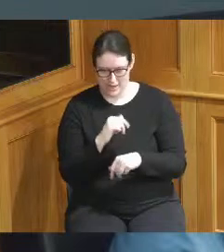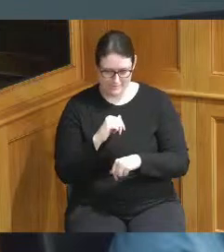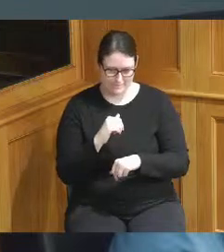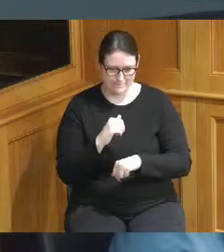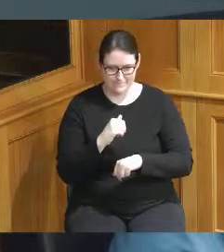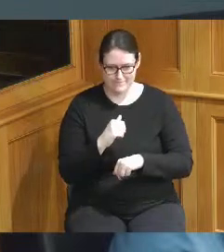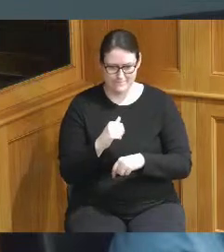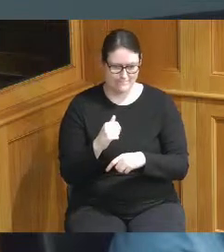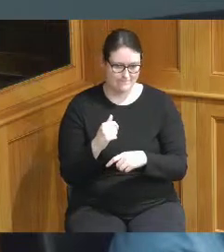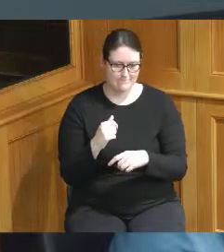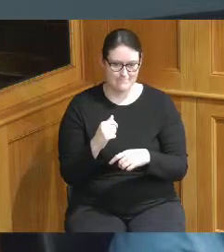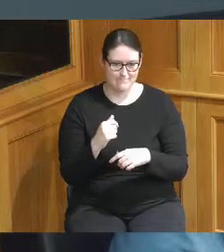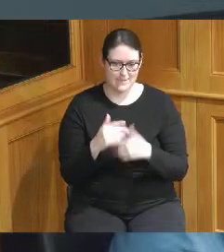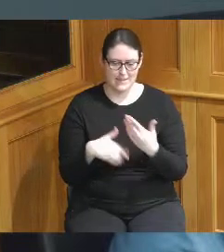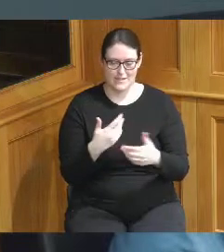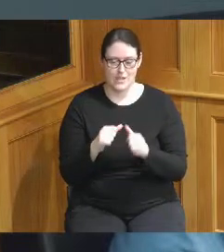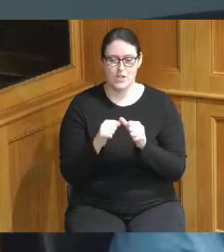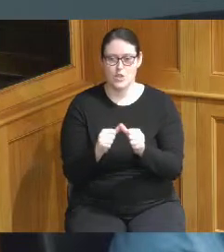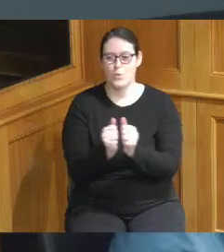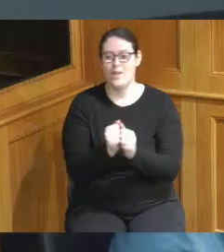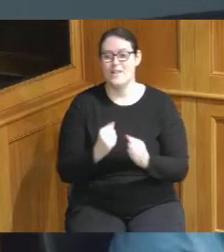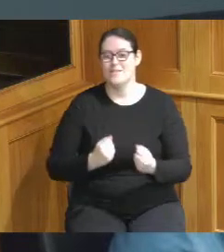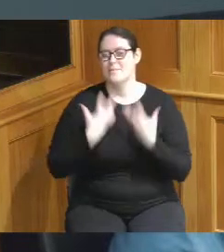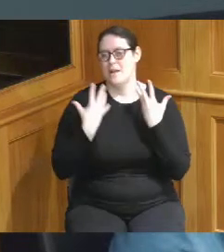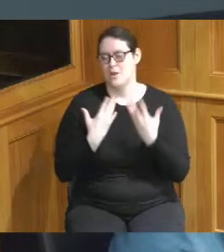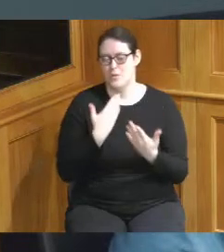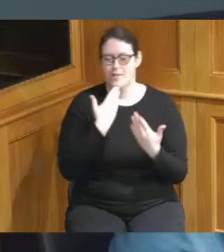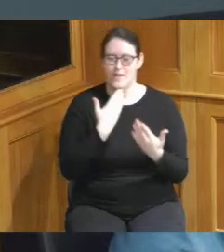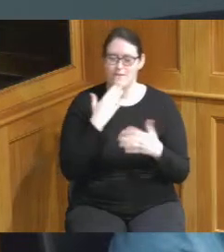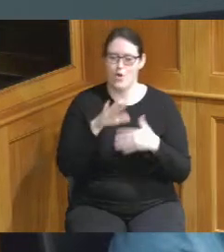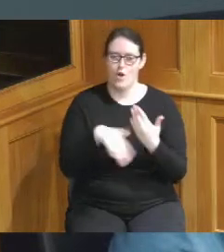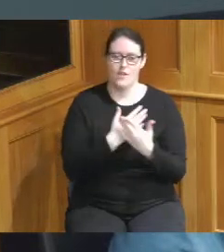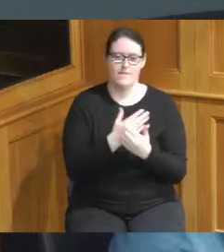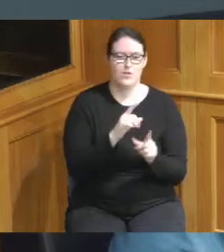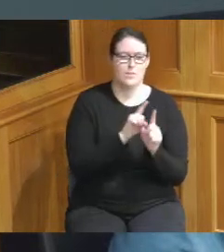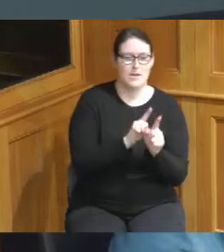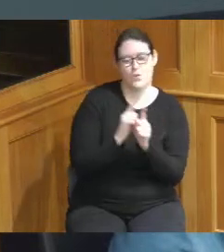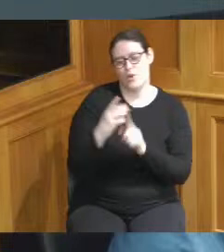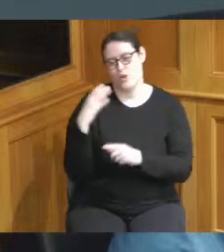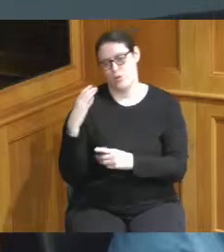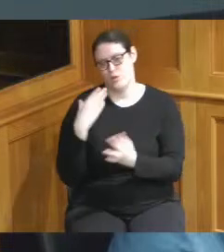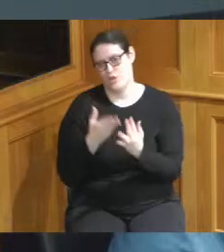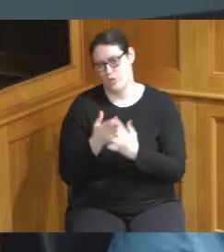I just think now is the time since we're at down there with you know cranes and everything banging